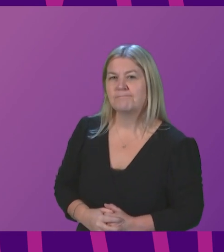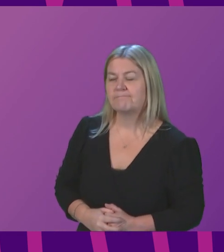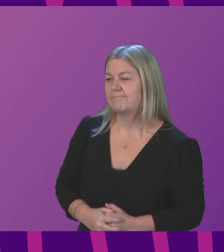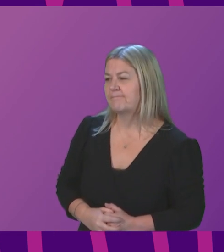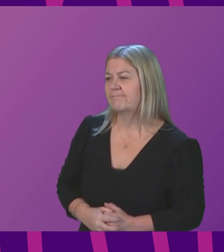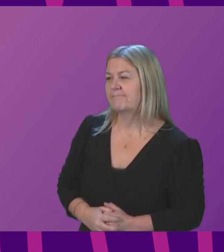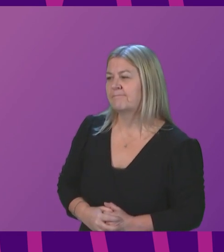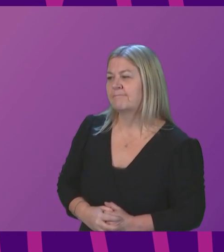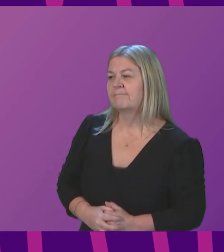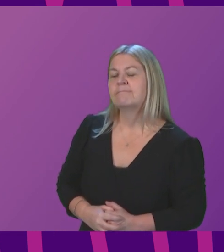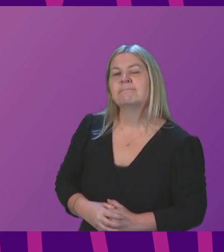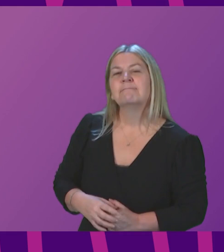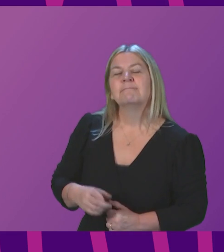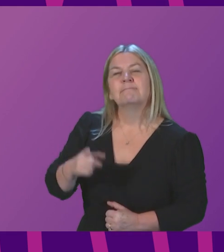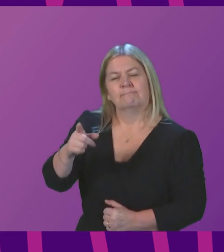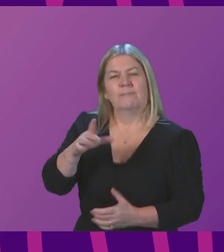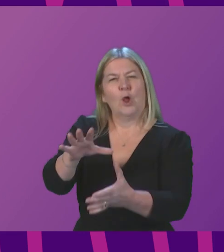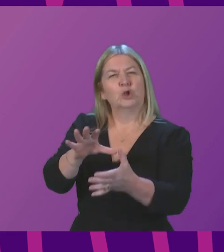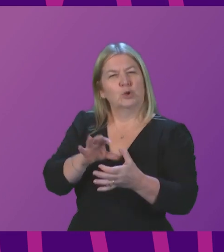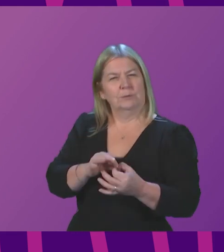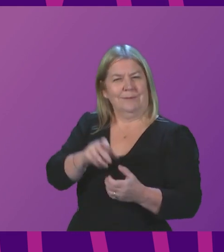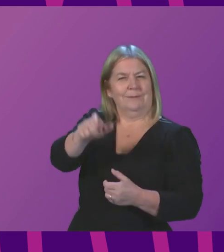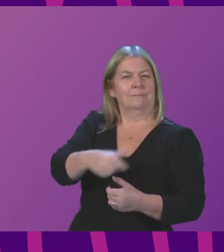I was contacted this week by Mr Ron Park, whose child was being cared for by his mother